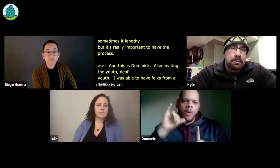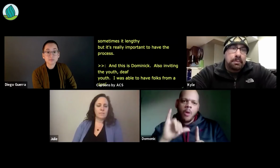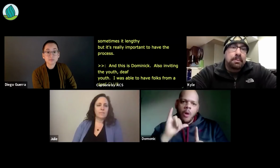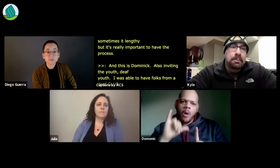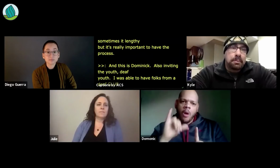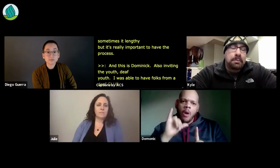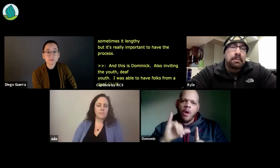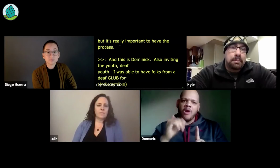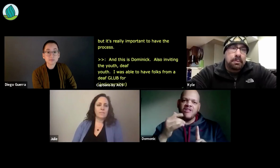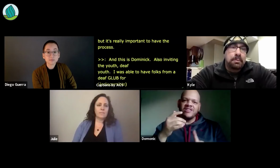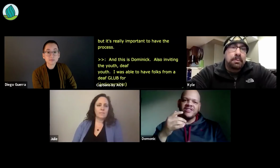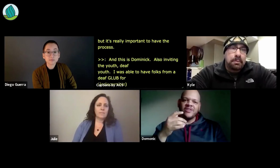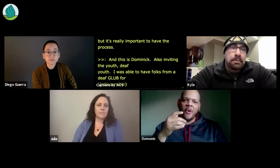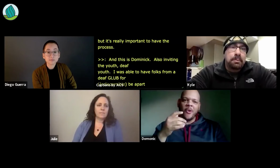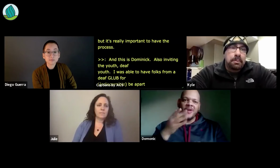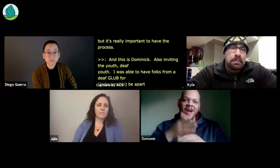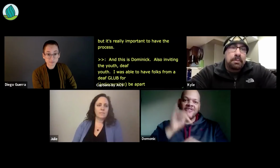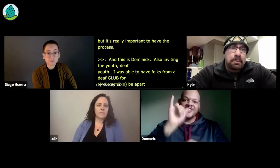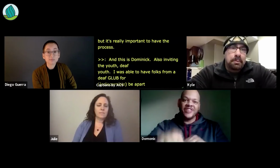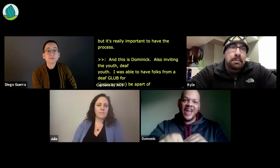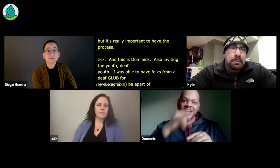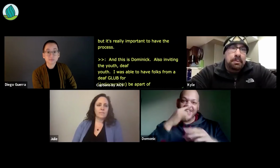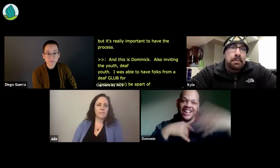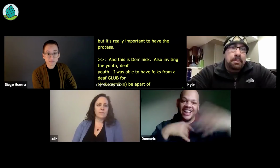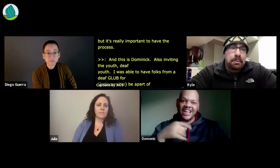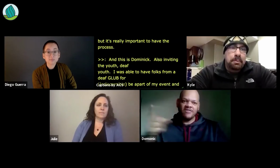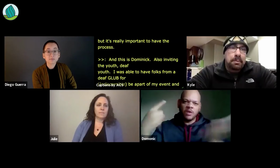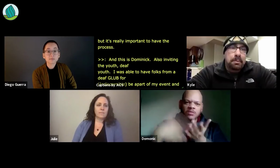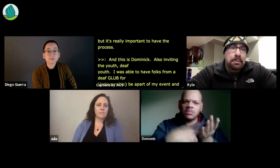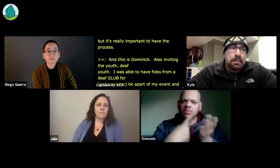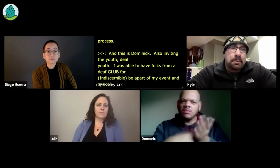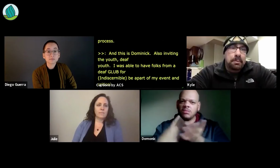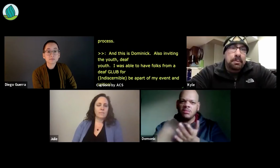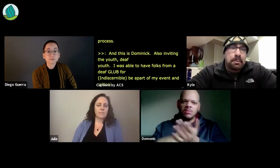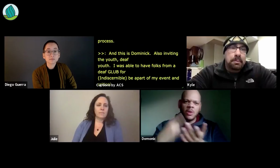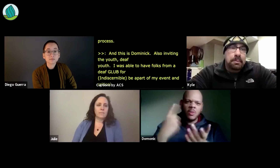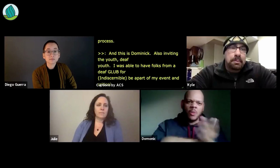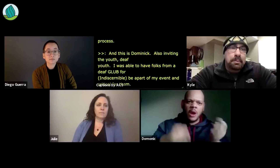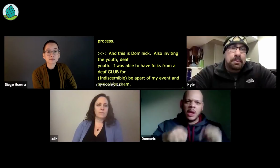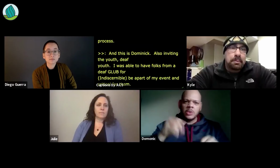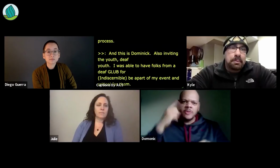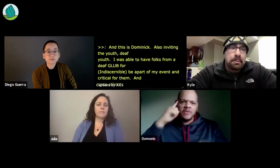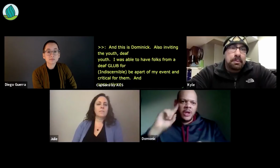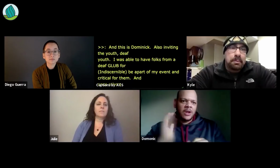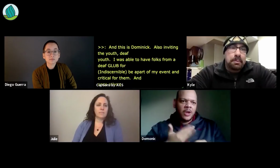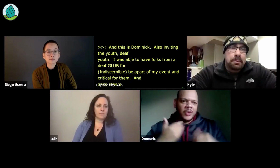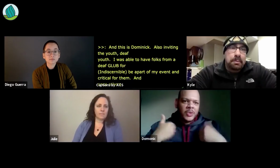And once others saw that example and-- there was a heavy discussion on what